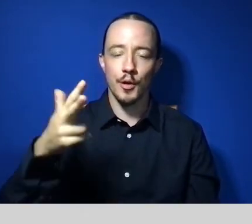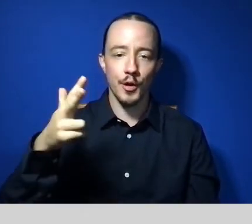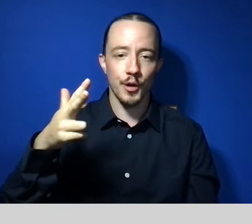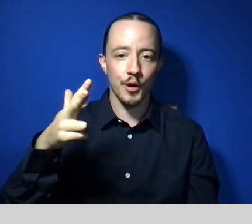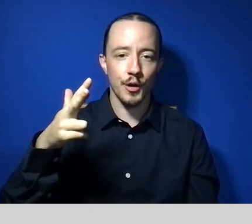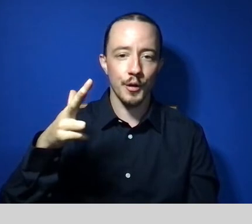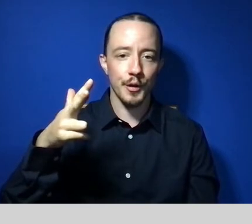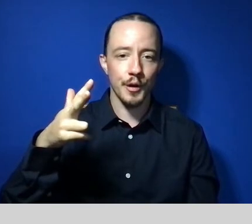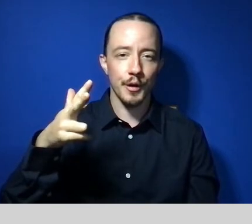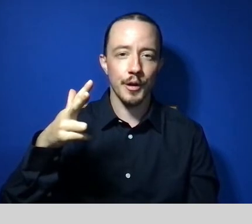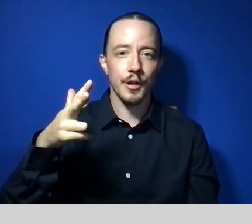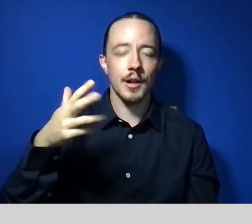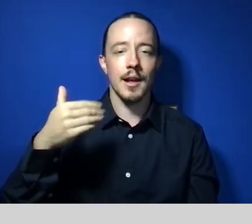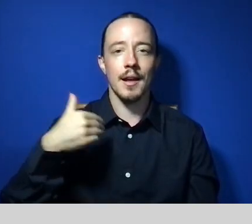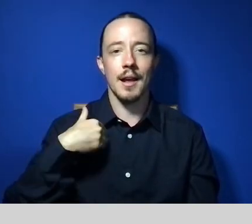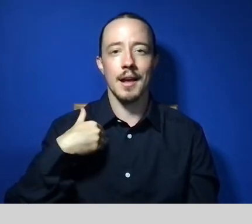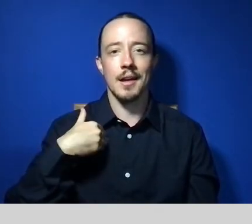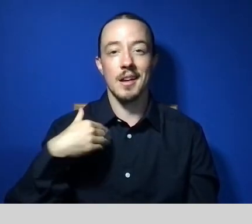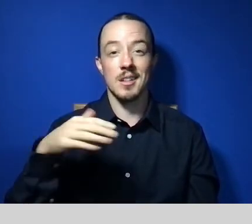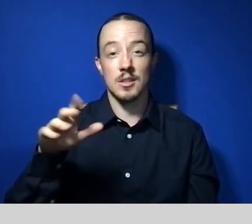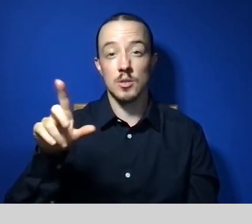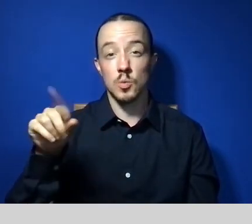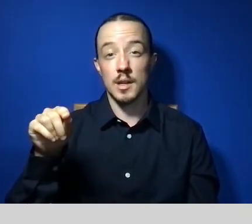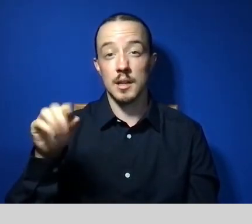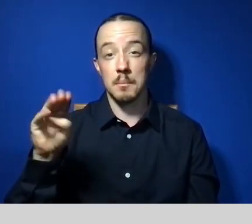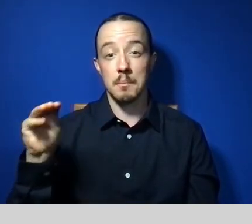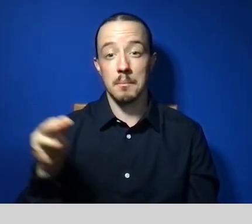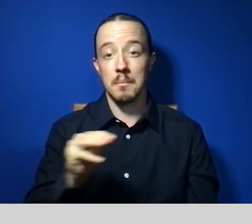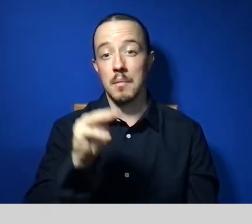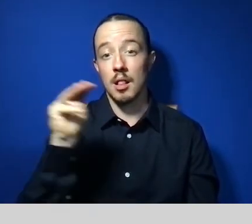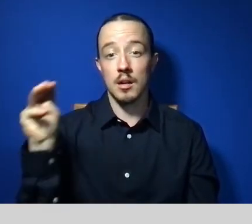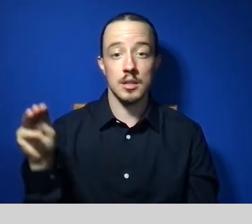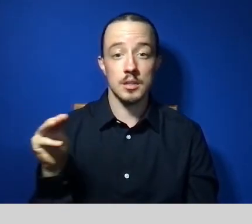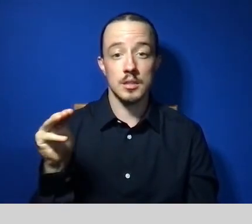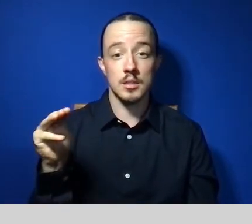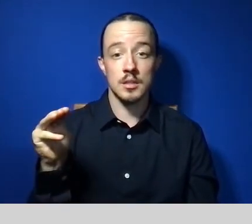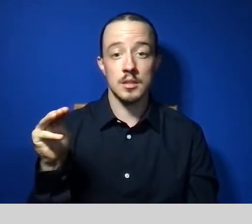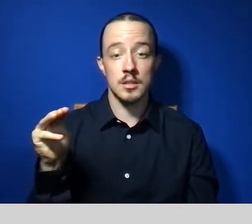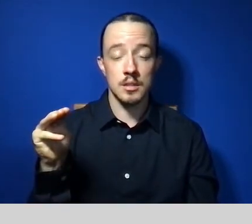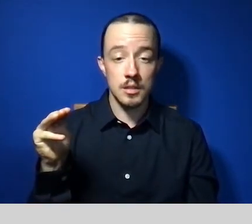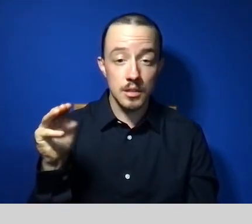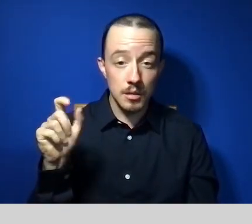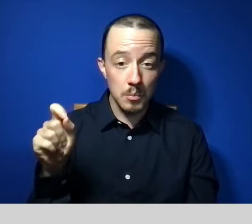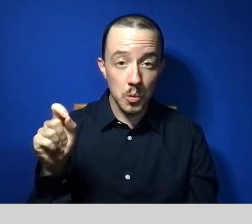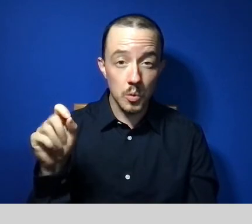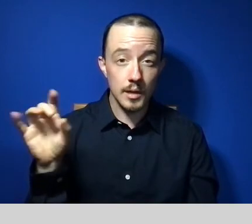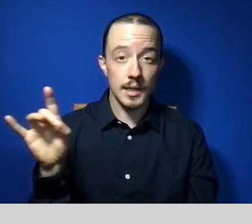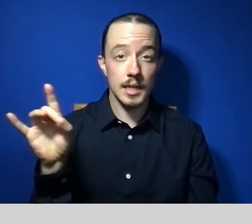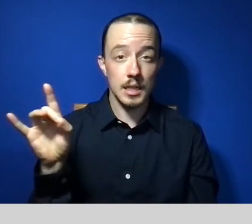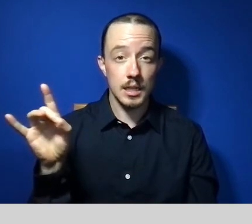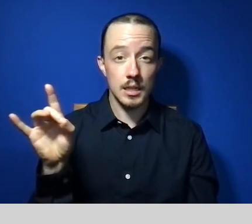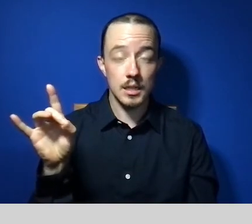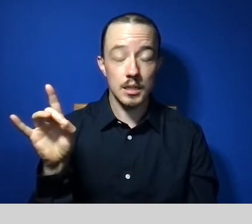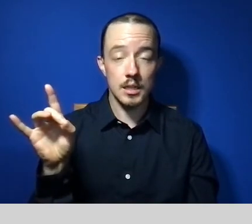3rd, there were 20 million point, eight,